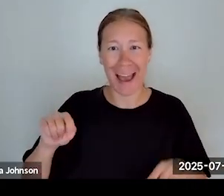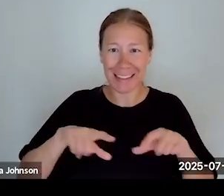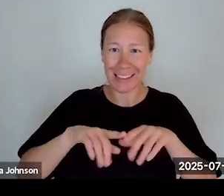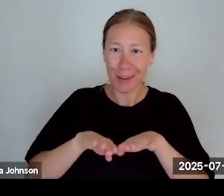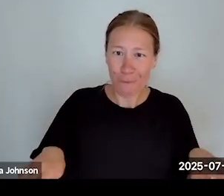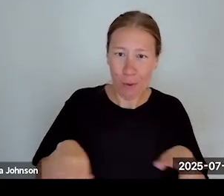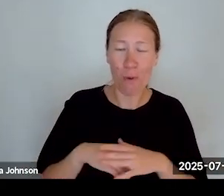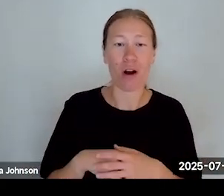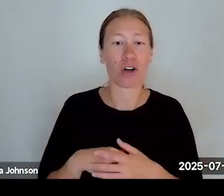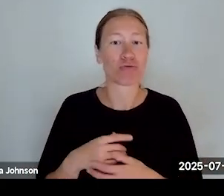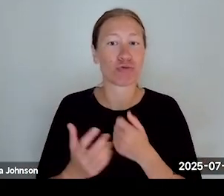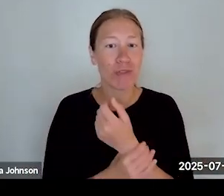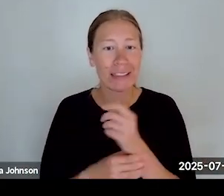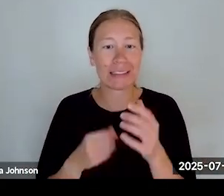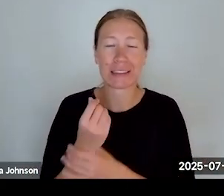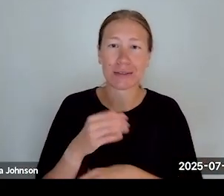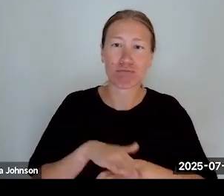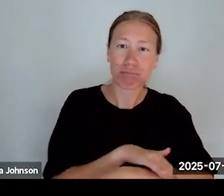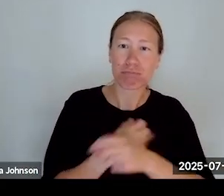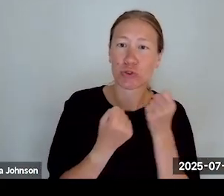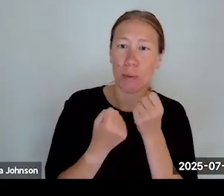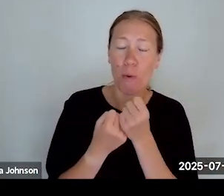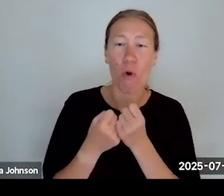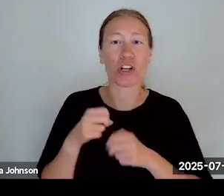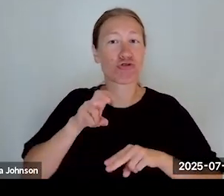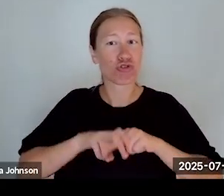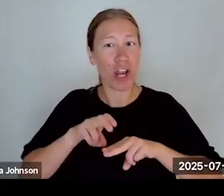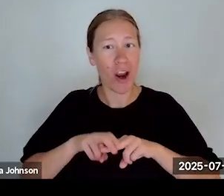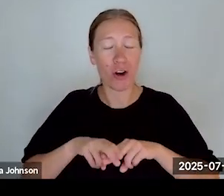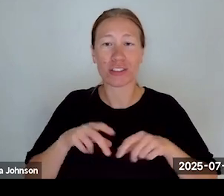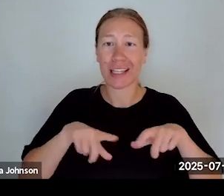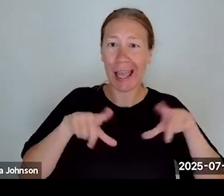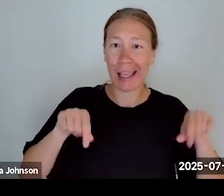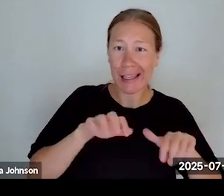ergonomic chairs, keyboards, mice, and monitor risers, to name a few.